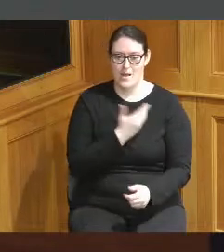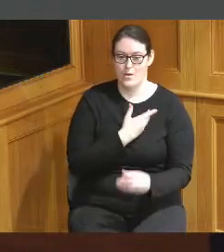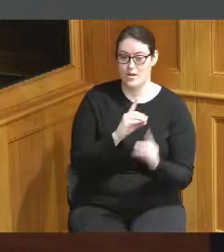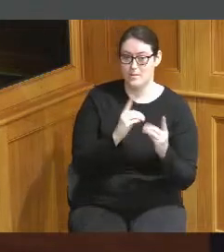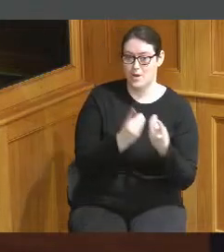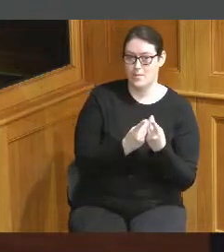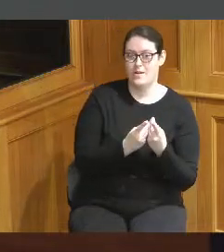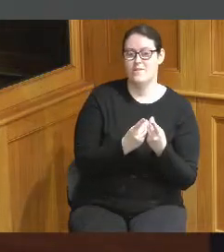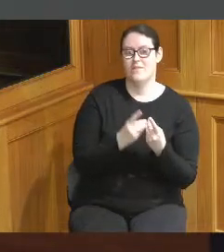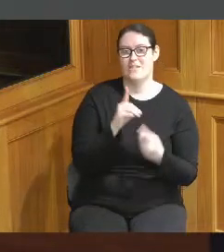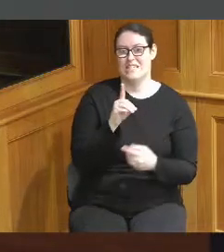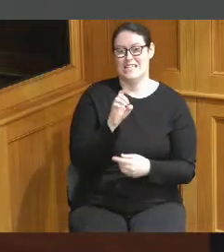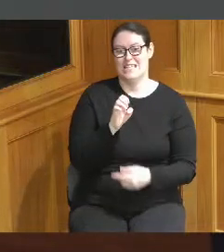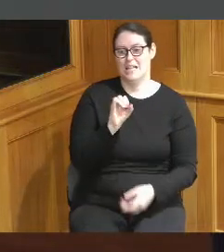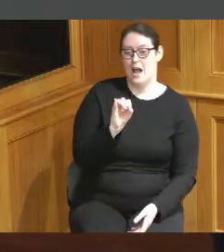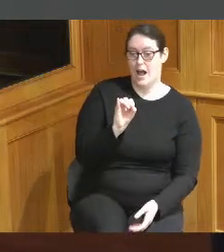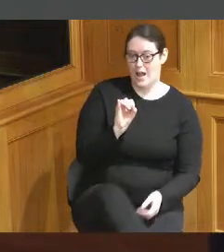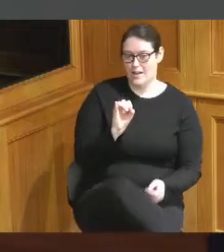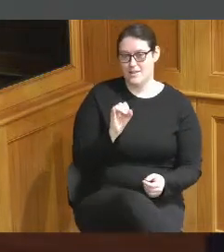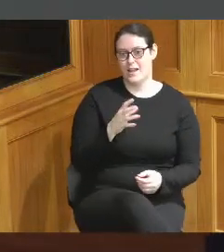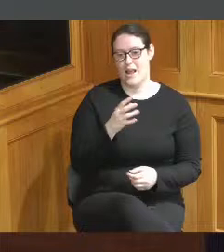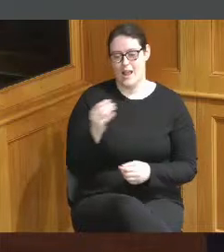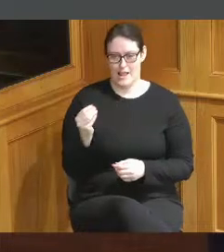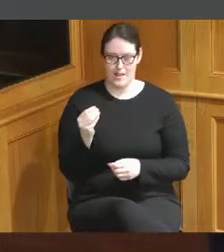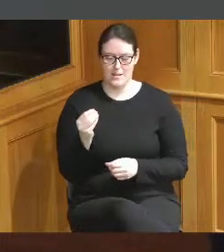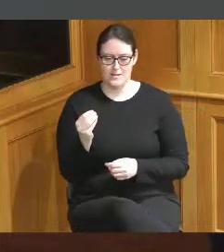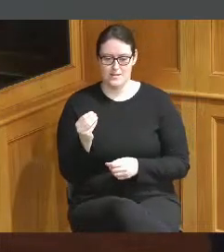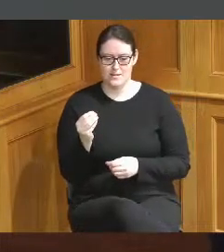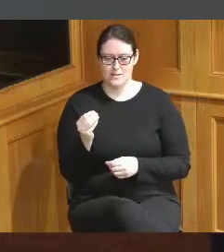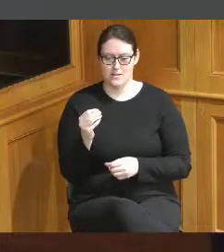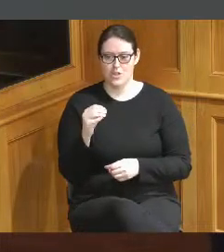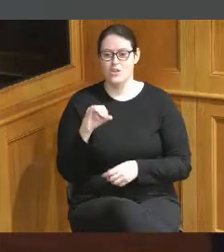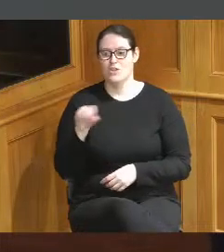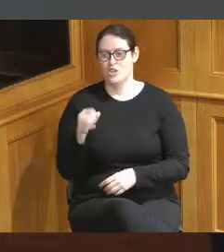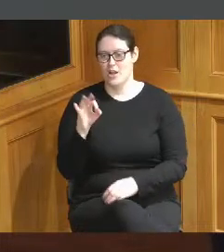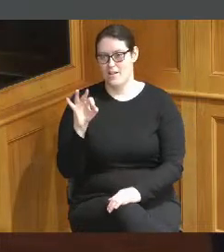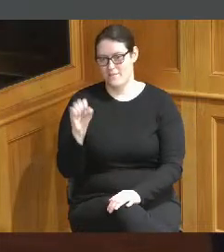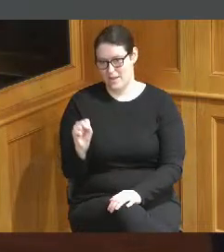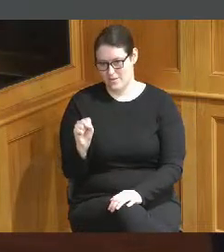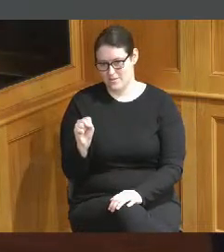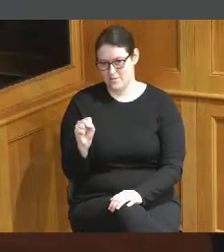making sure that we're kept apprised of of any situations that we need to know about and we'll keep the Board apprised as well (Commissioner Reece)